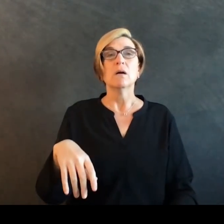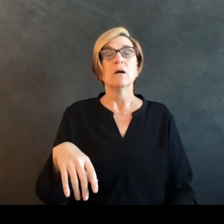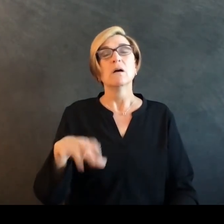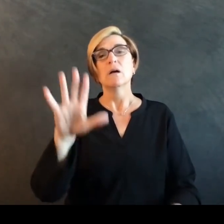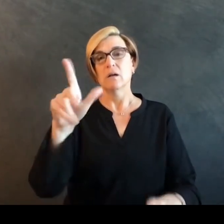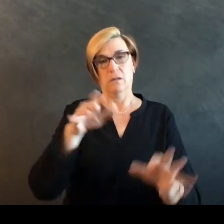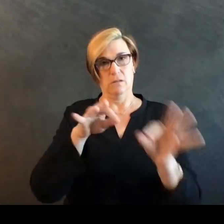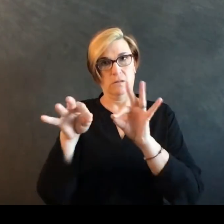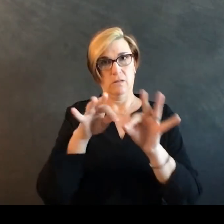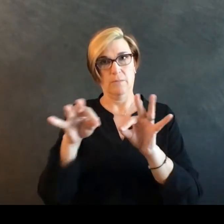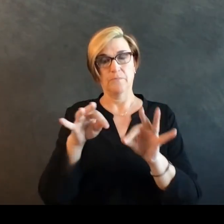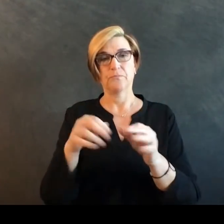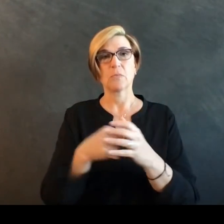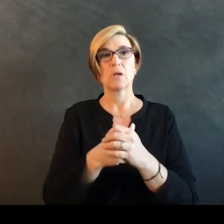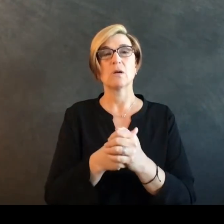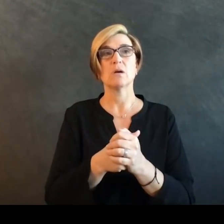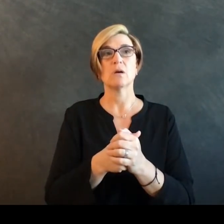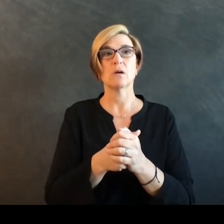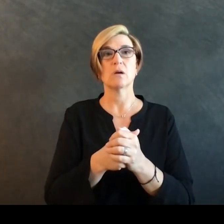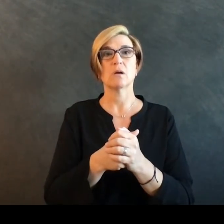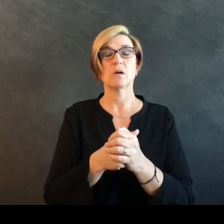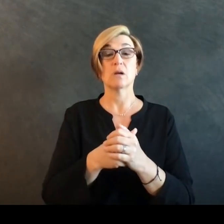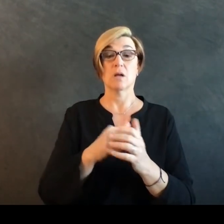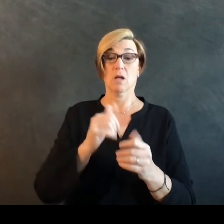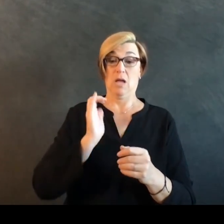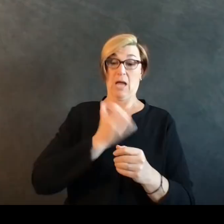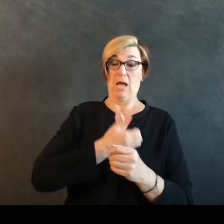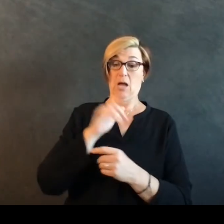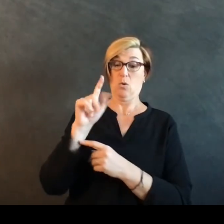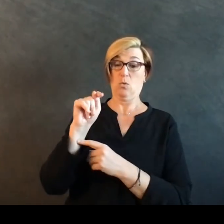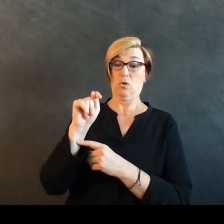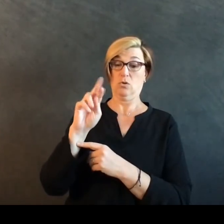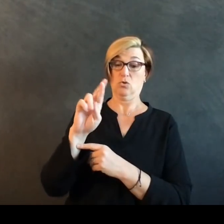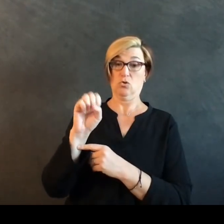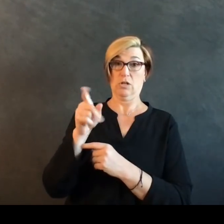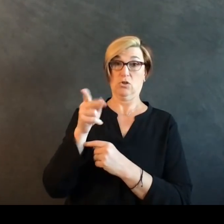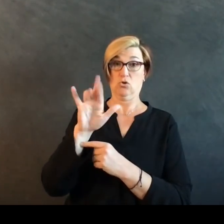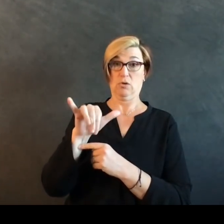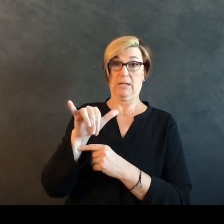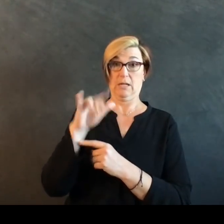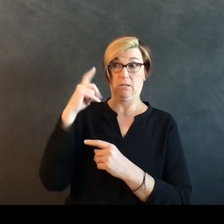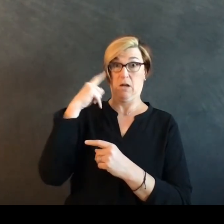do direct loans out of the Treasury I can do them for passenger airlines cargo